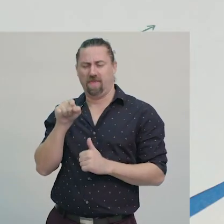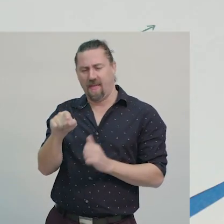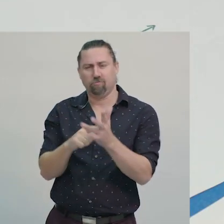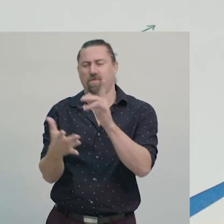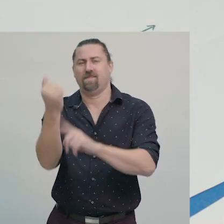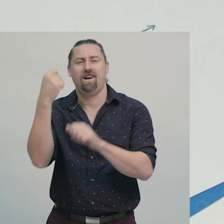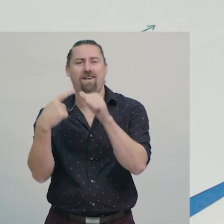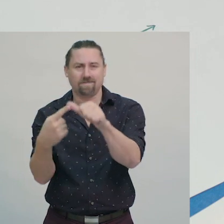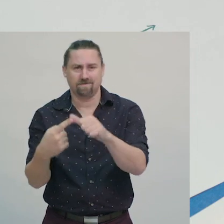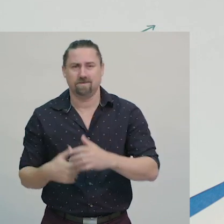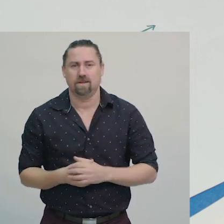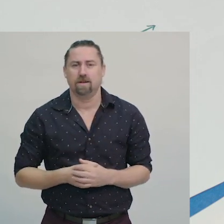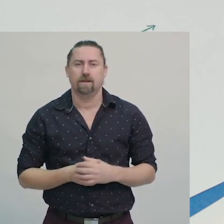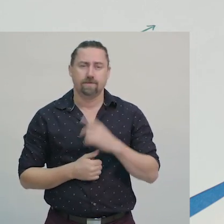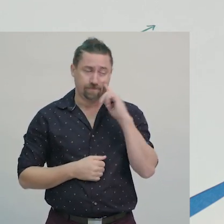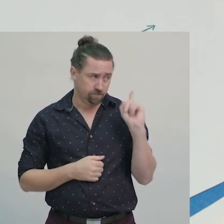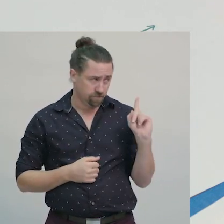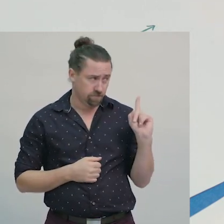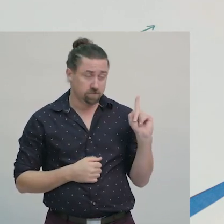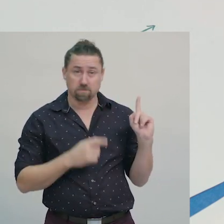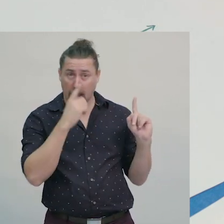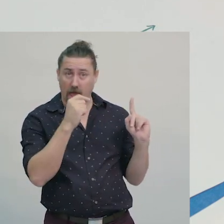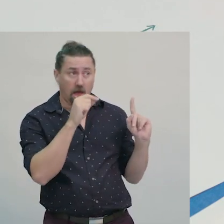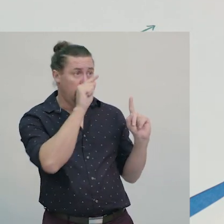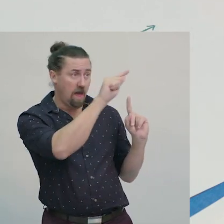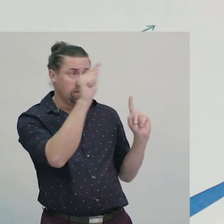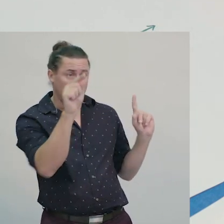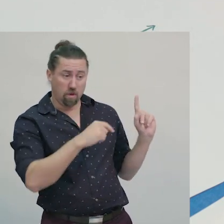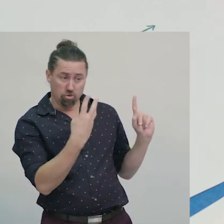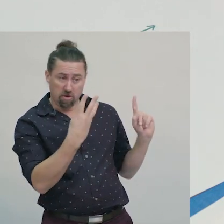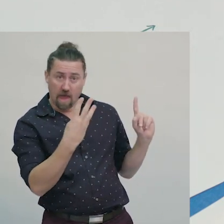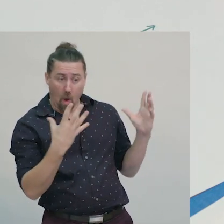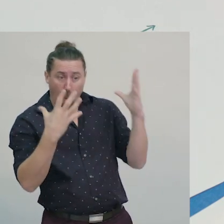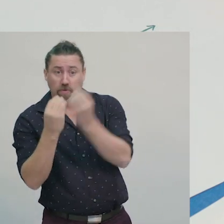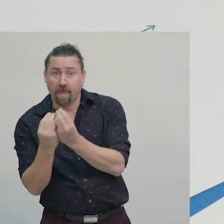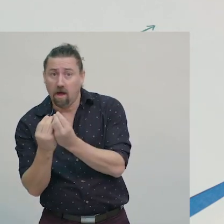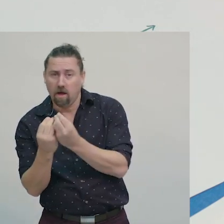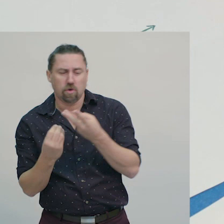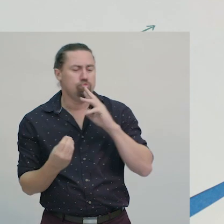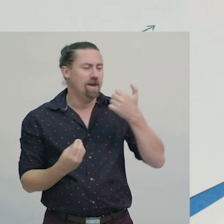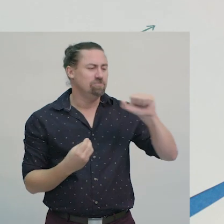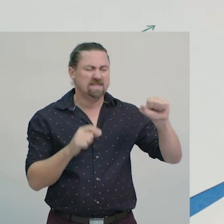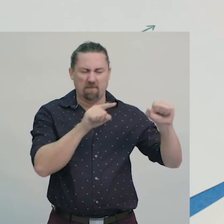We can add up the three angles we already know, and subtract it from 360 degrees.